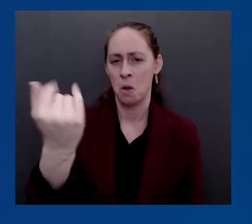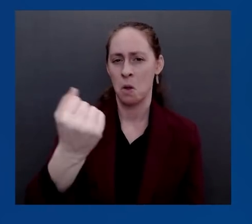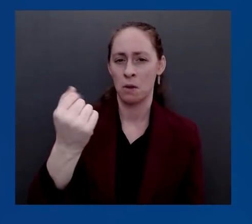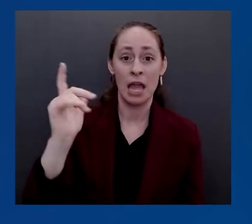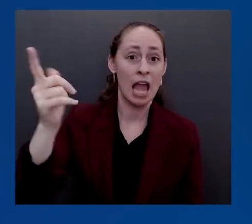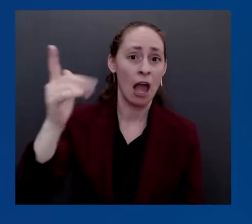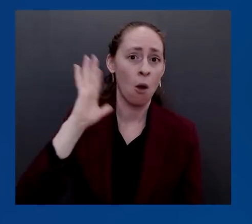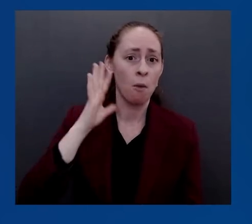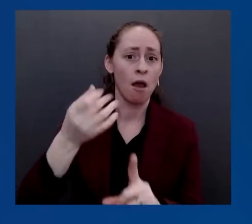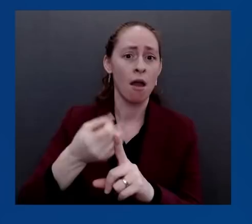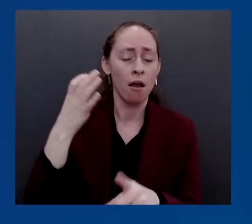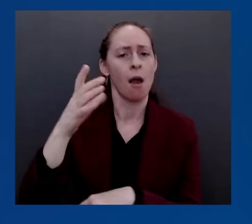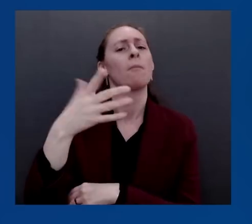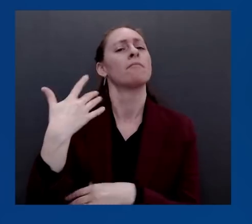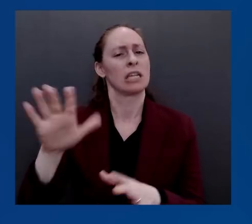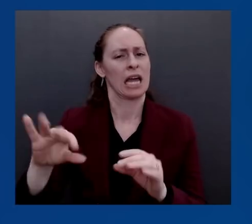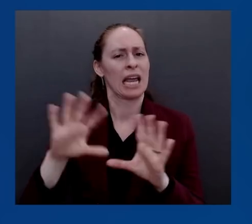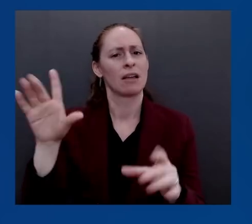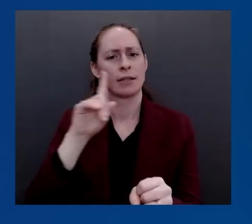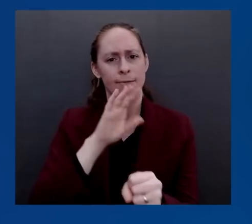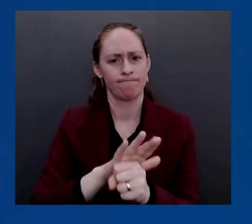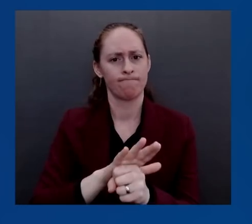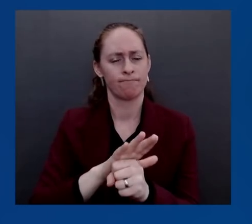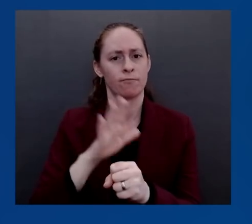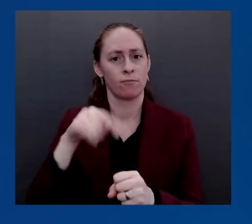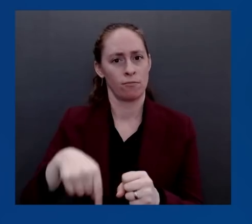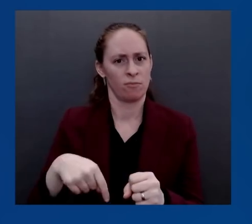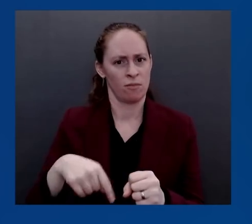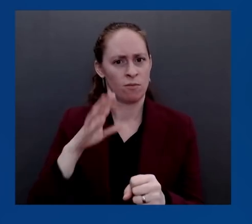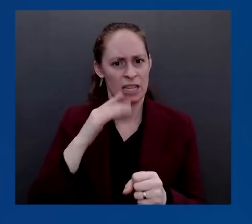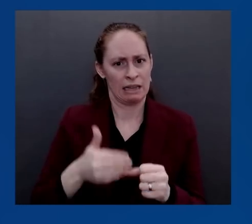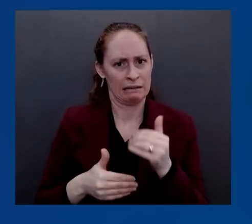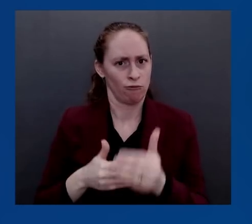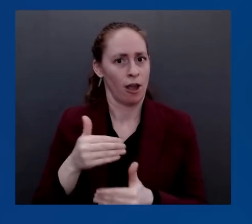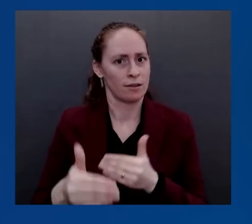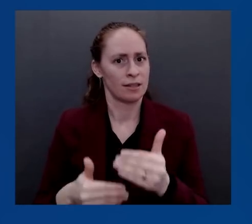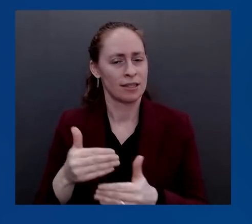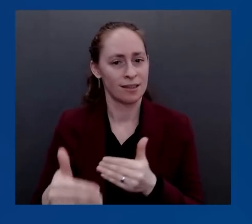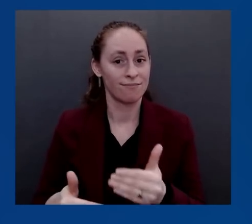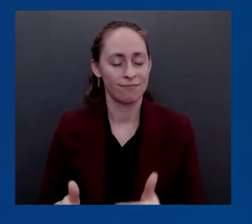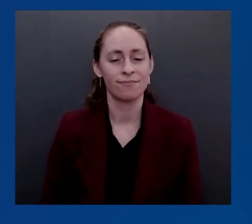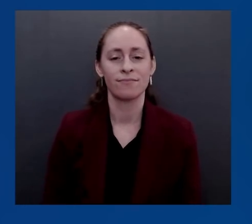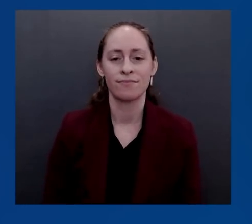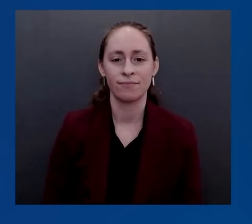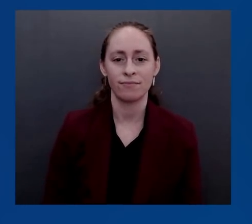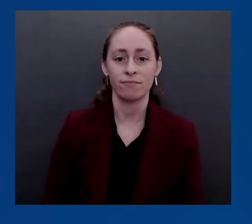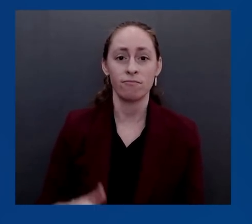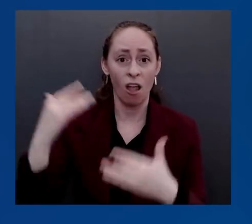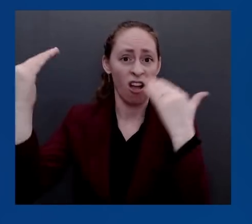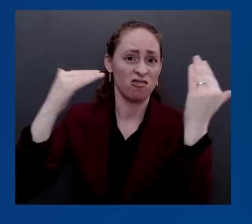for all adults to get masks now for free at pharmacies and community health clinics across the country.